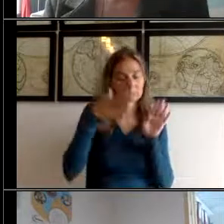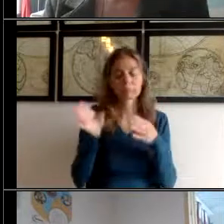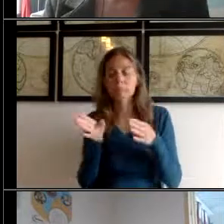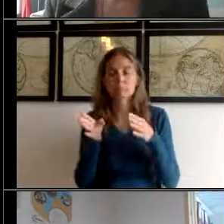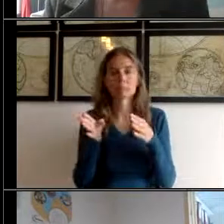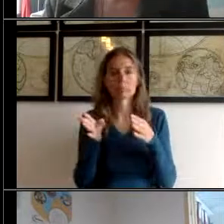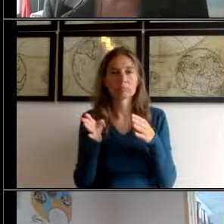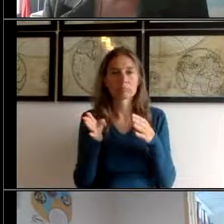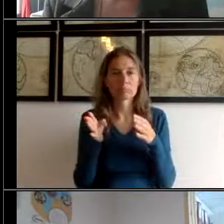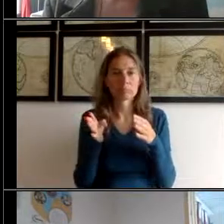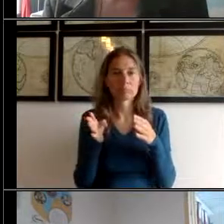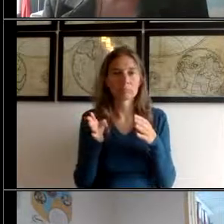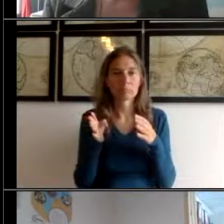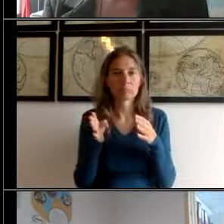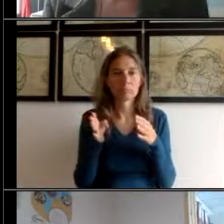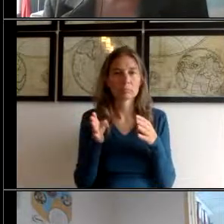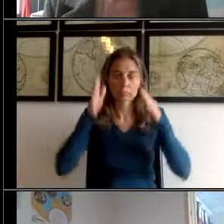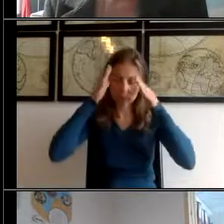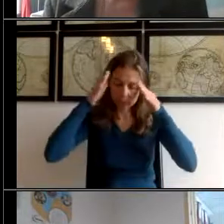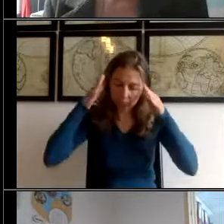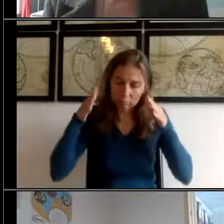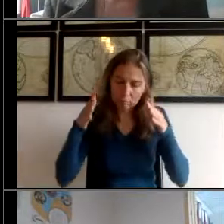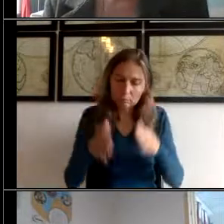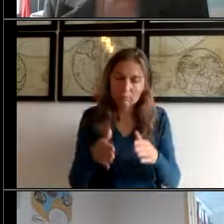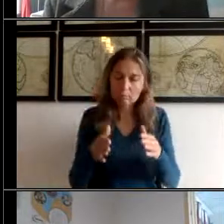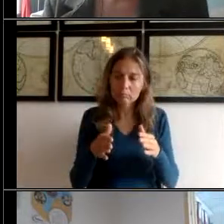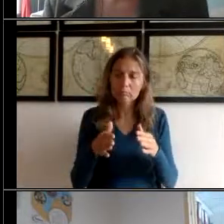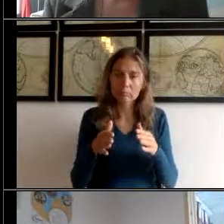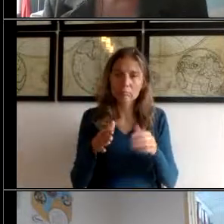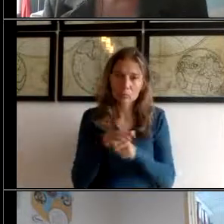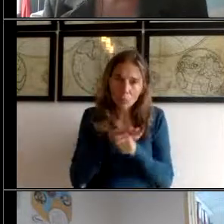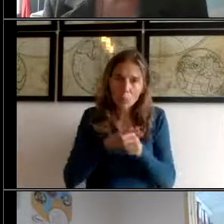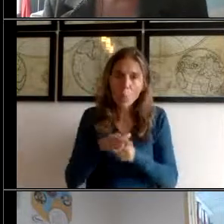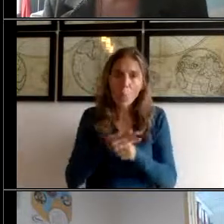let's really try and include the local people in this.